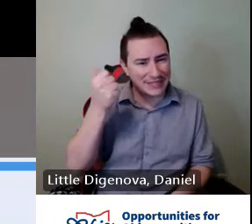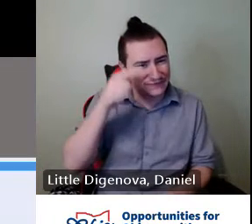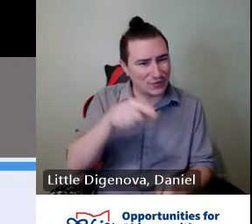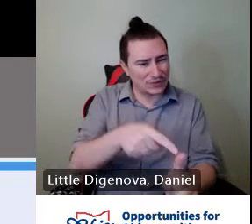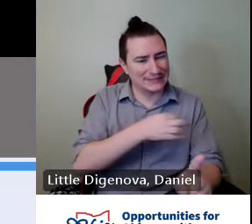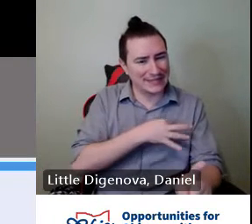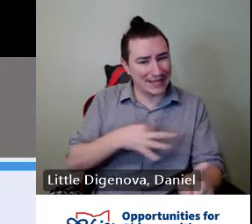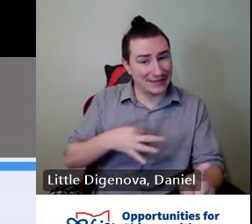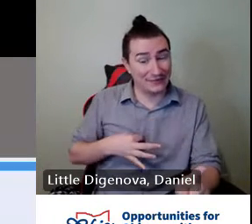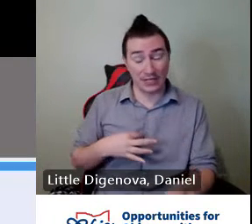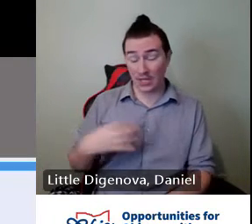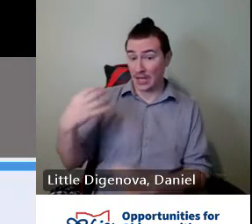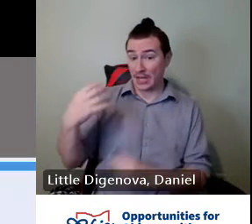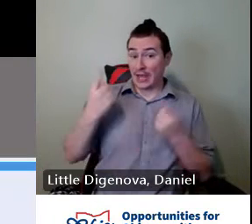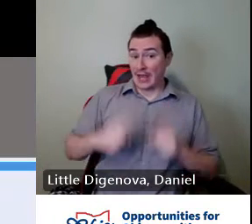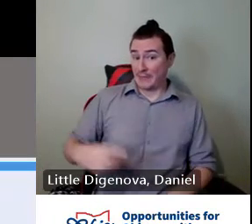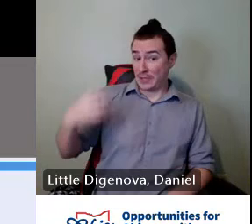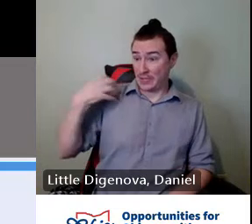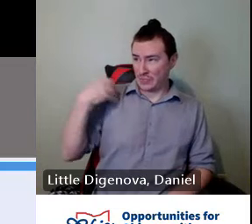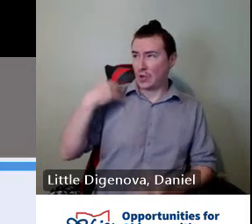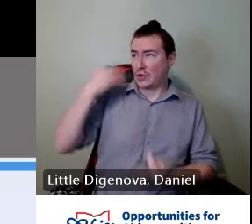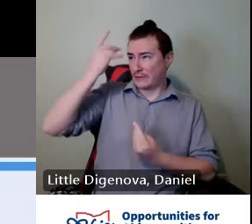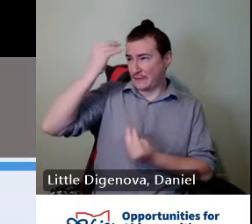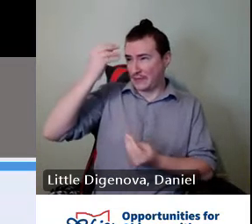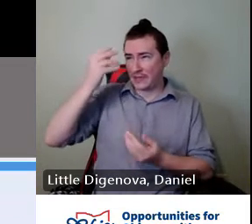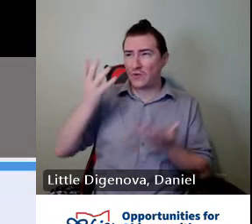considering reasonable accommodations related to traumatic brain injuries?